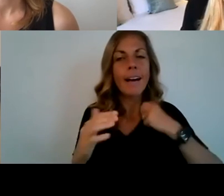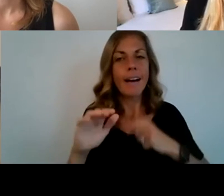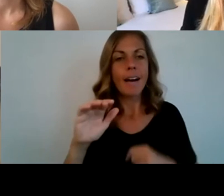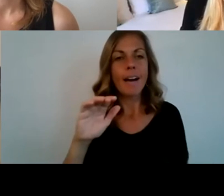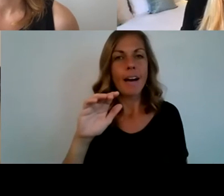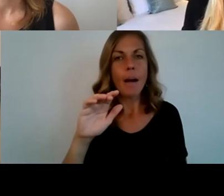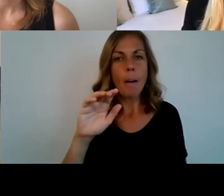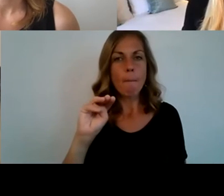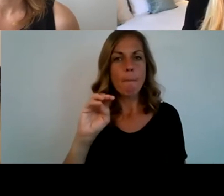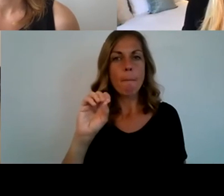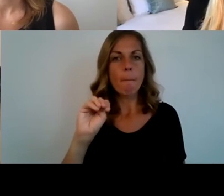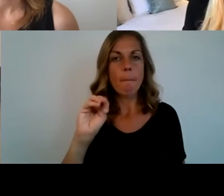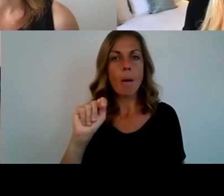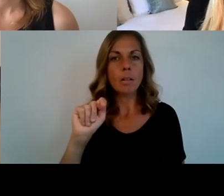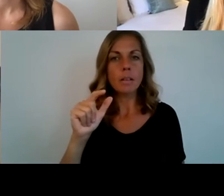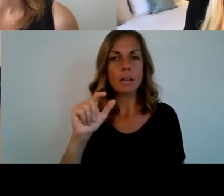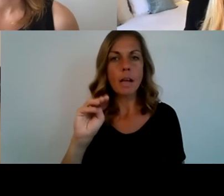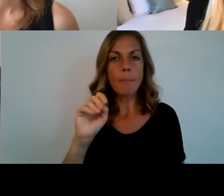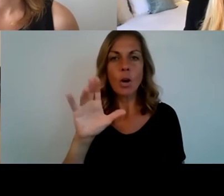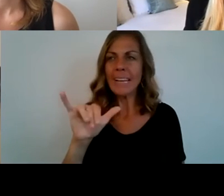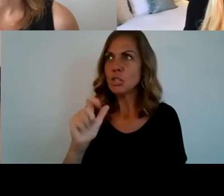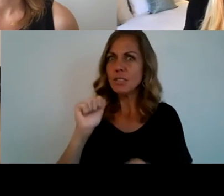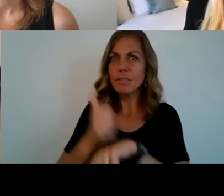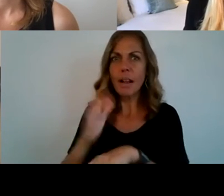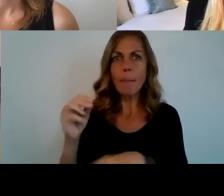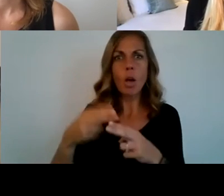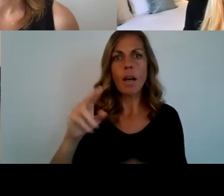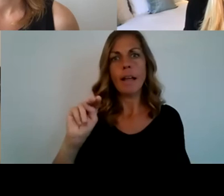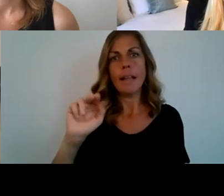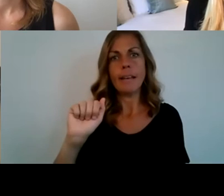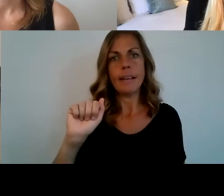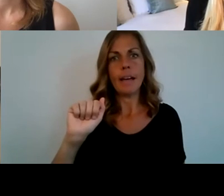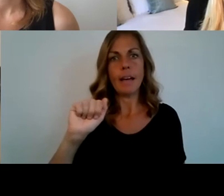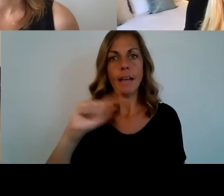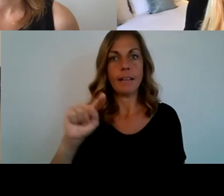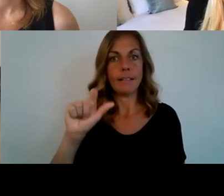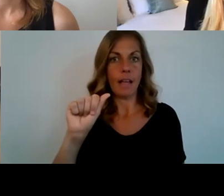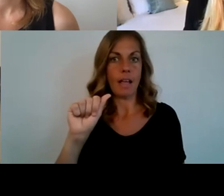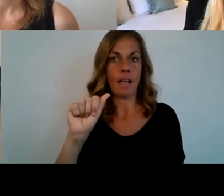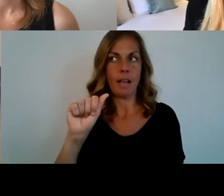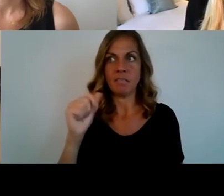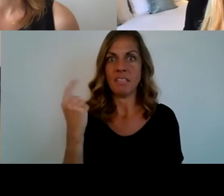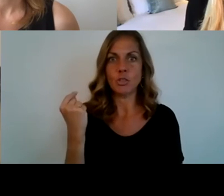founded a company, Naza, at the end of the year with the goal of becoming a glossier